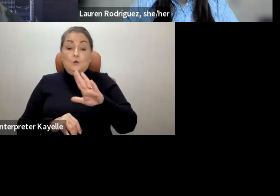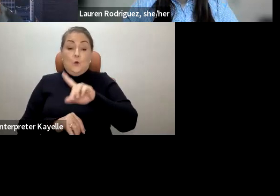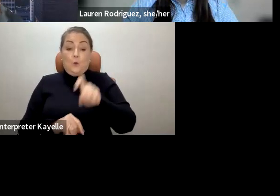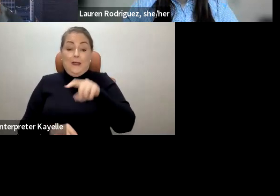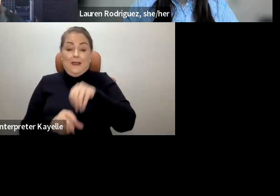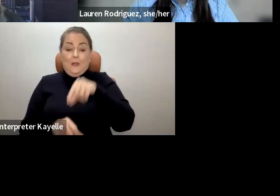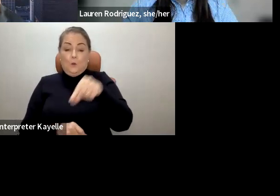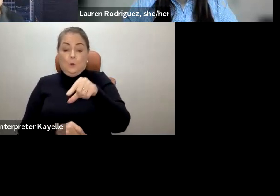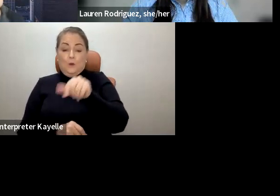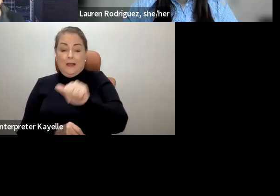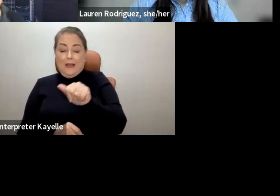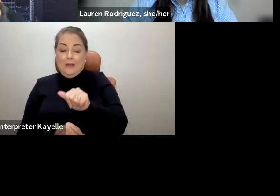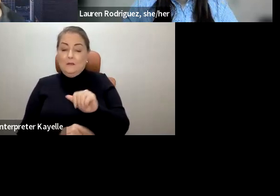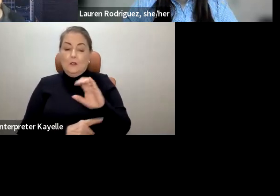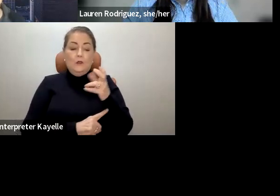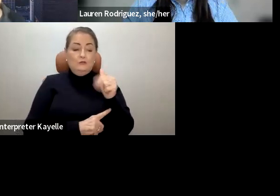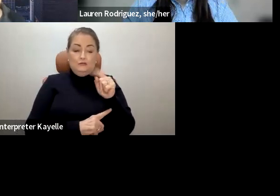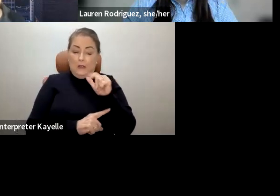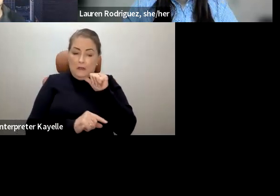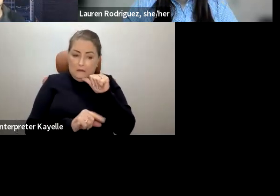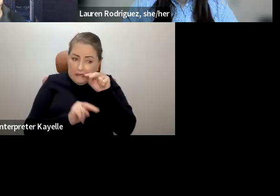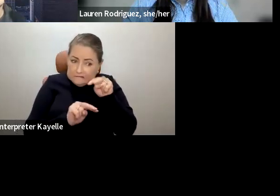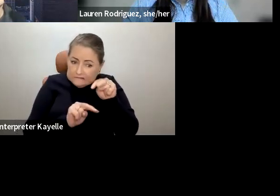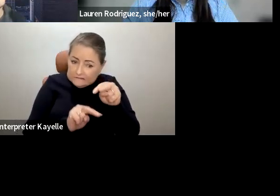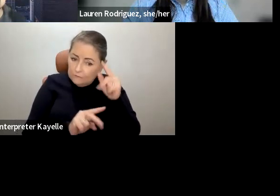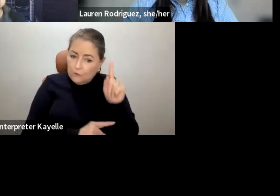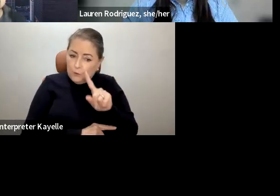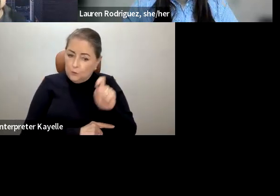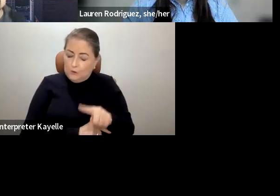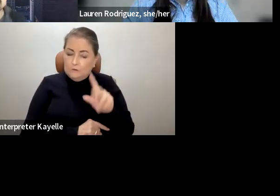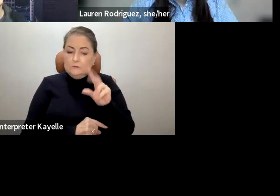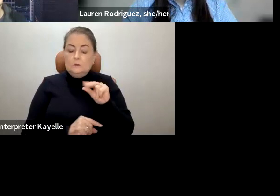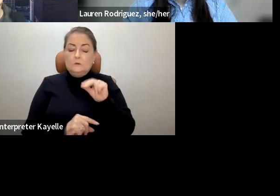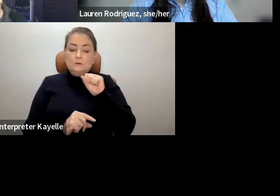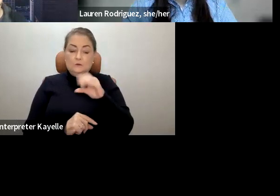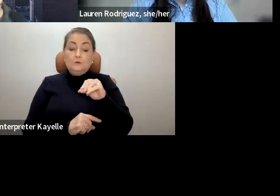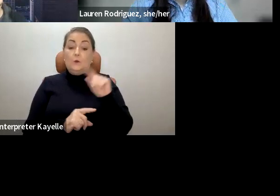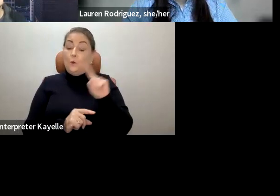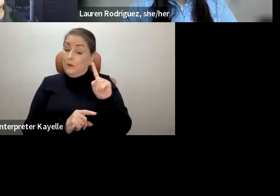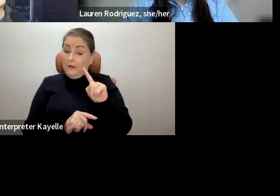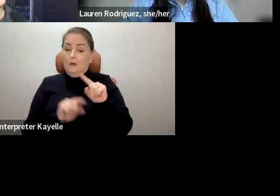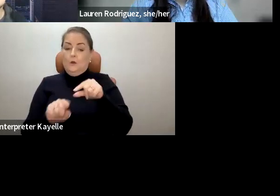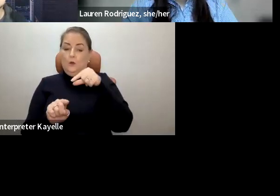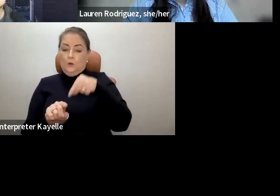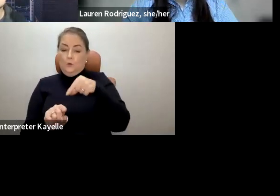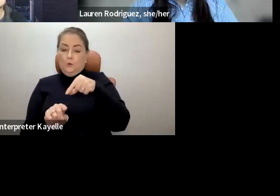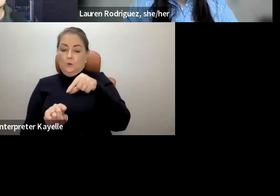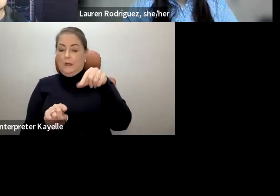chat will not be closely monitored for questions. So the Q&A is the place to do that. If you require video to sign your